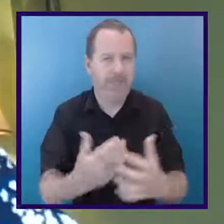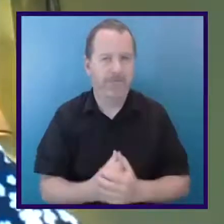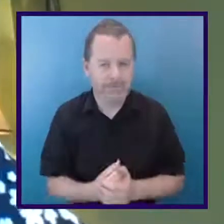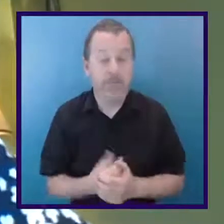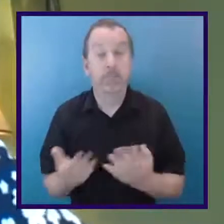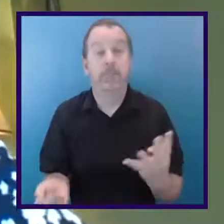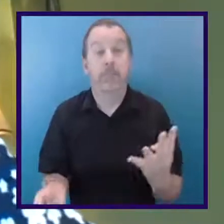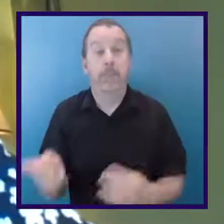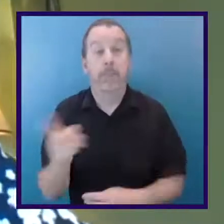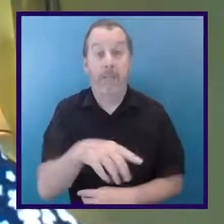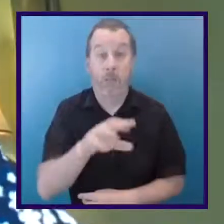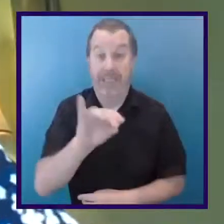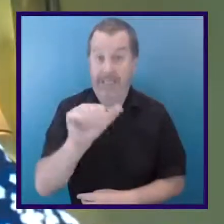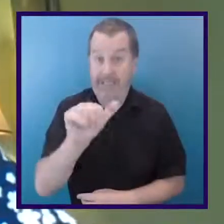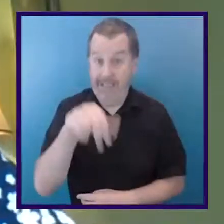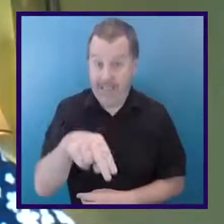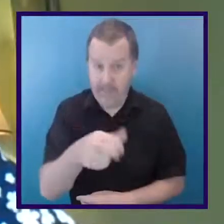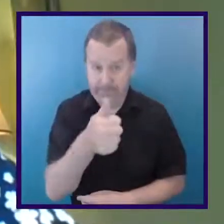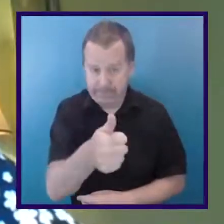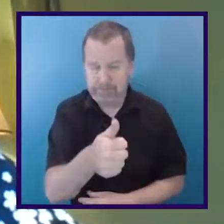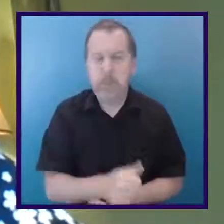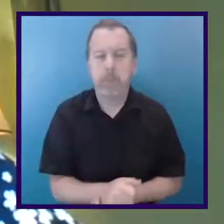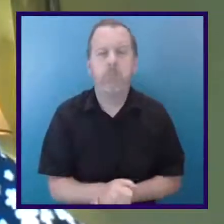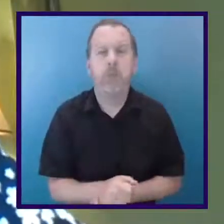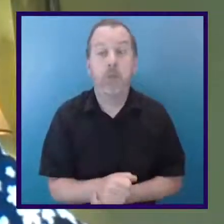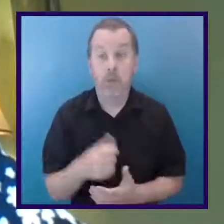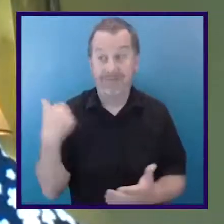Ian, could I bring you back in here.